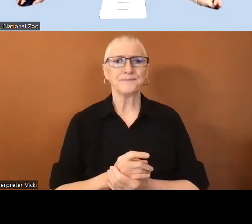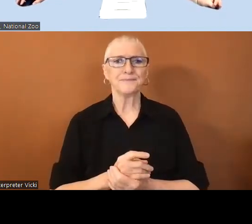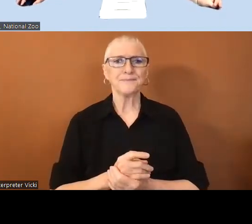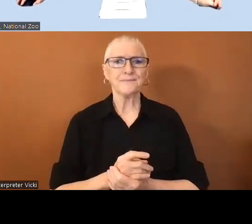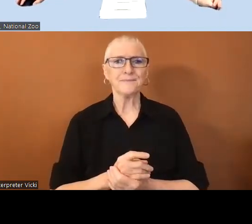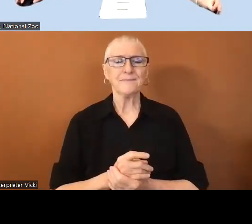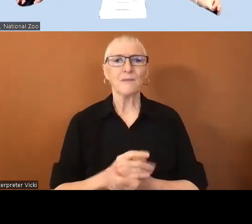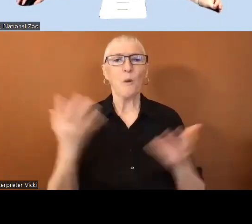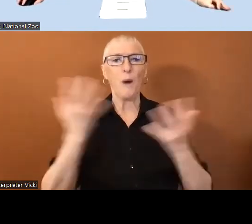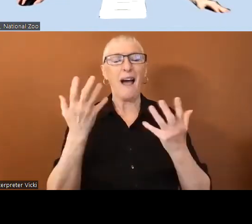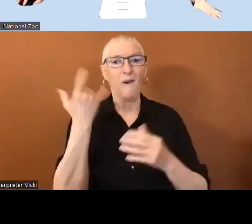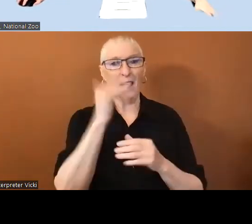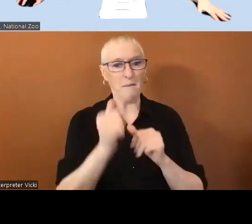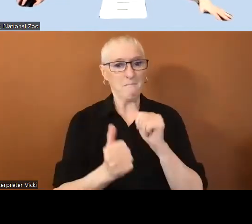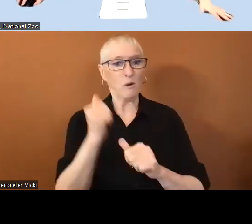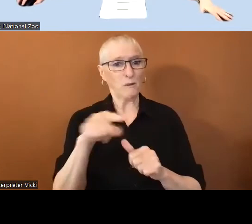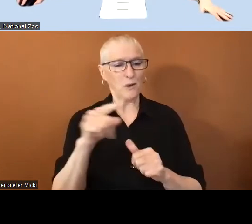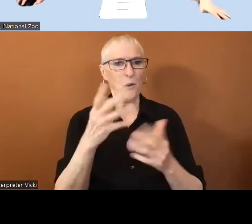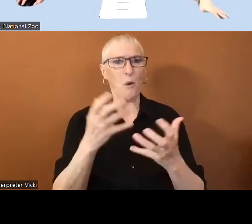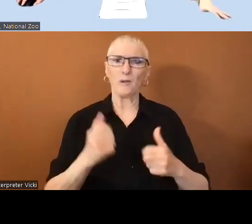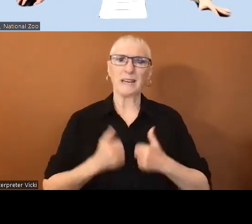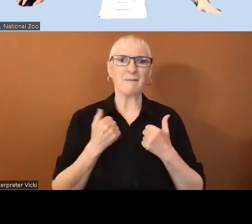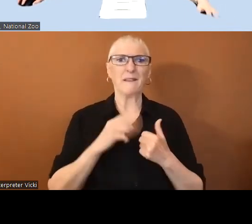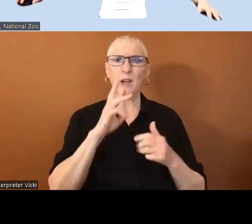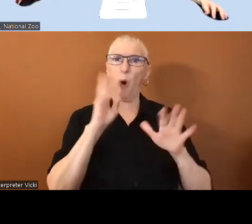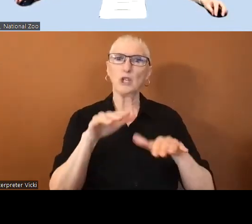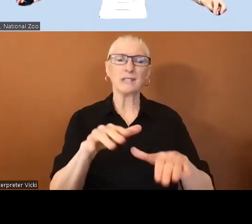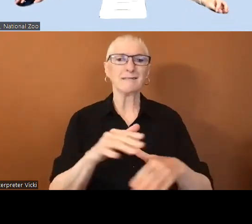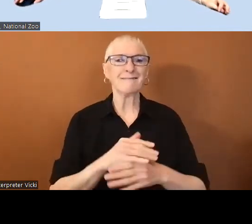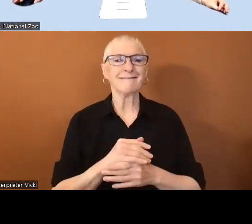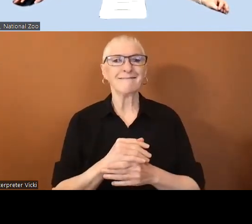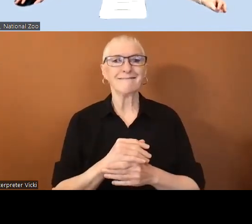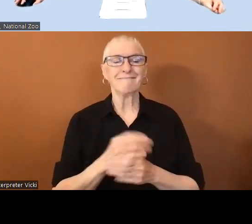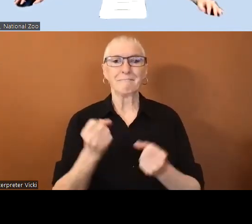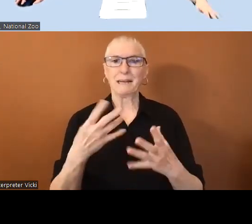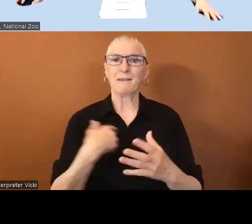Wow! Looks like most of you wanted to live in the ocean. A lot of us would love to have gills